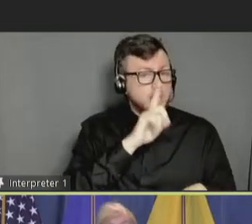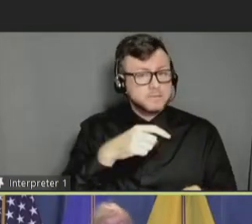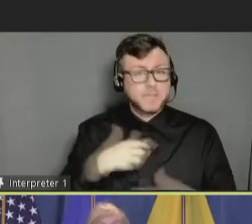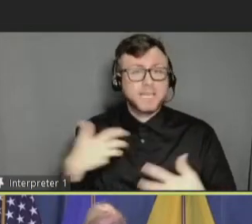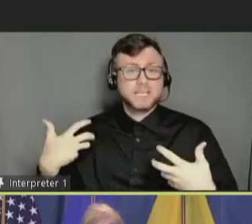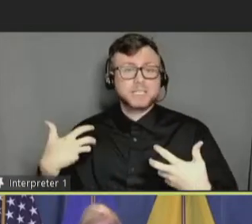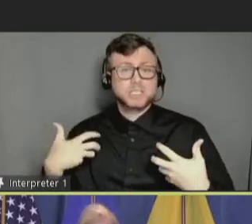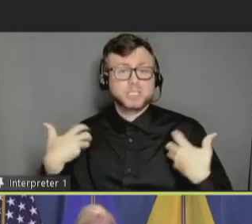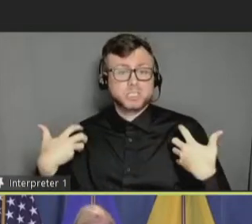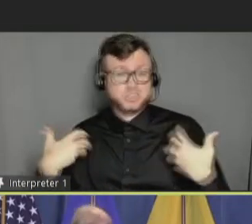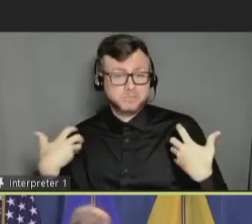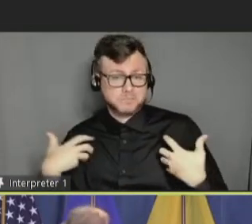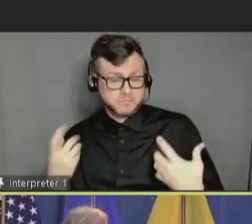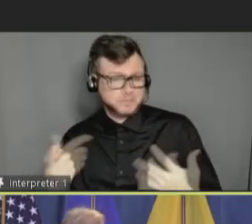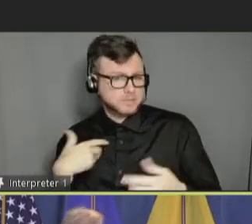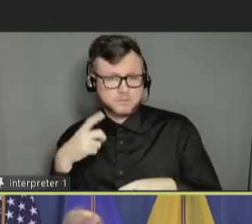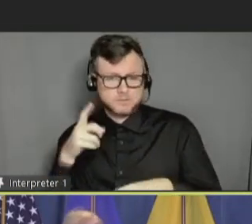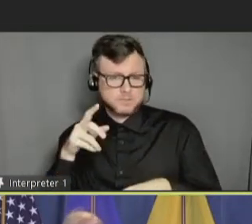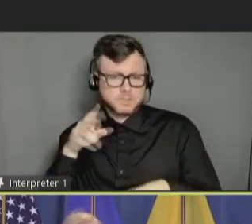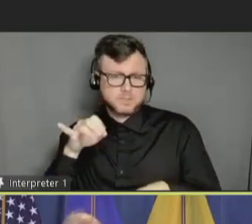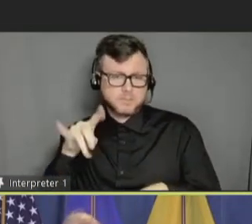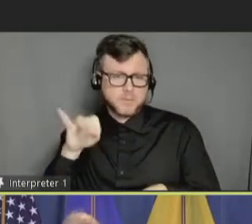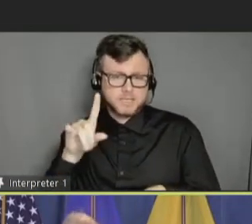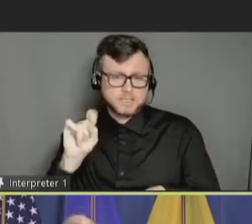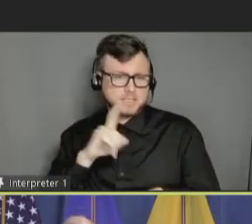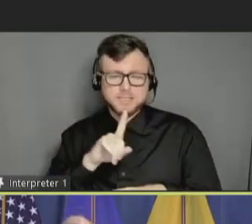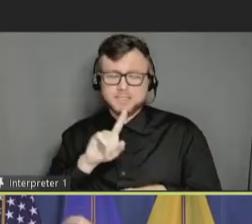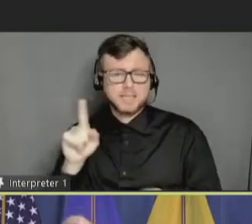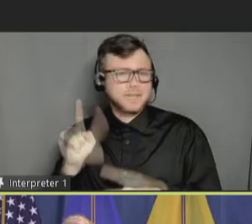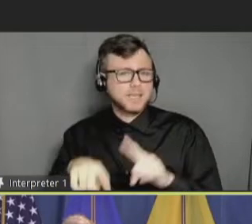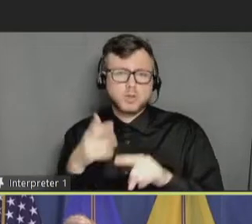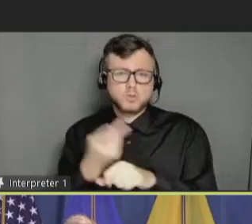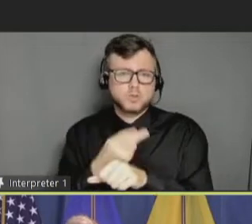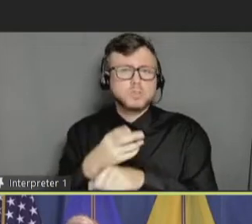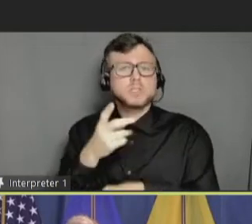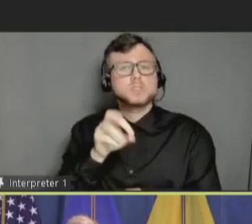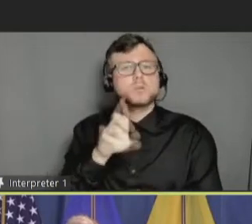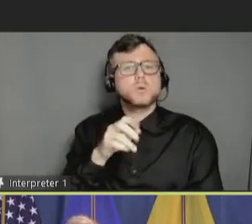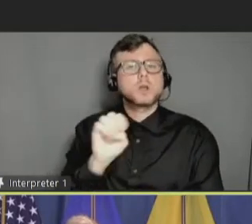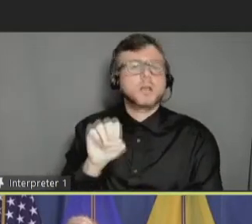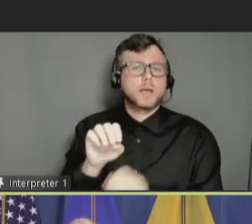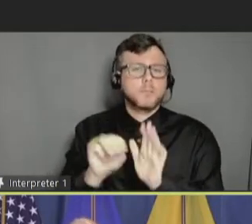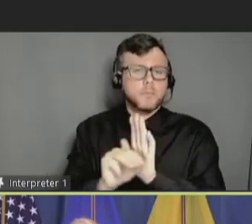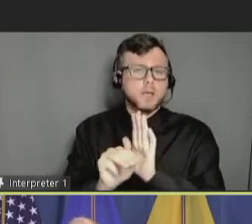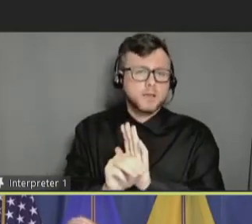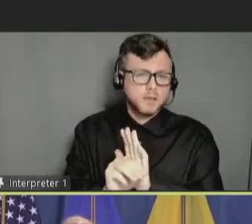are out of the question to be used. So, we used a surrogate model, which is far from perfect, but